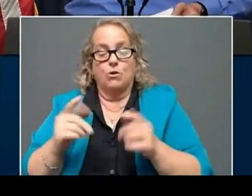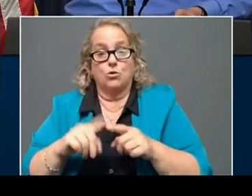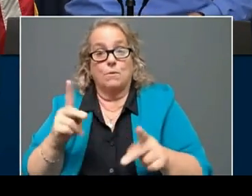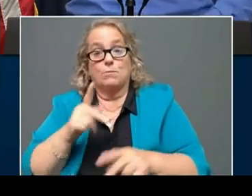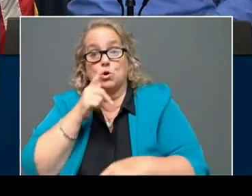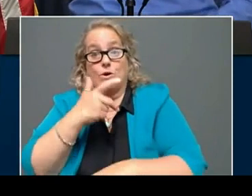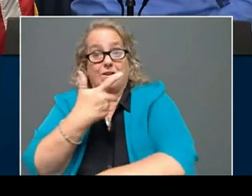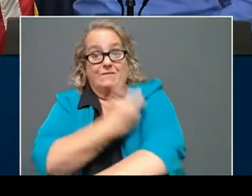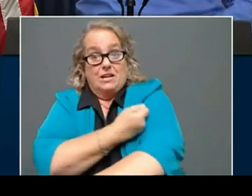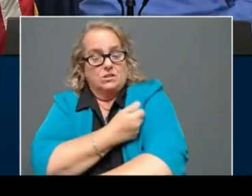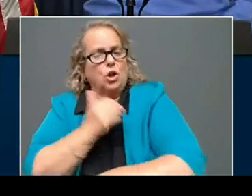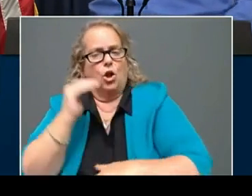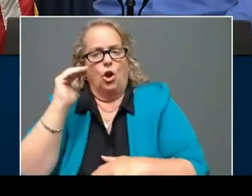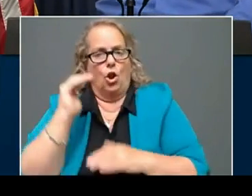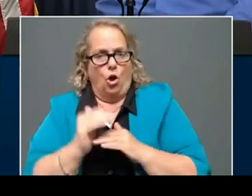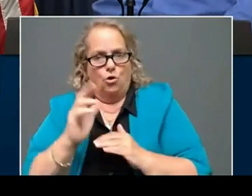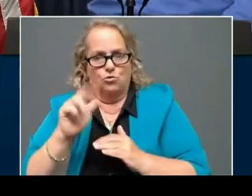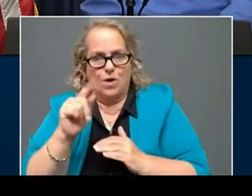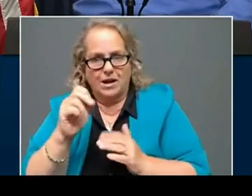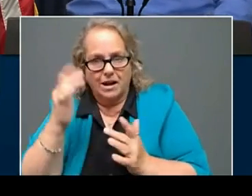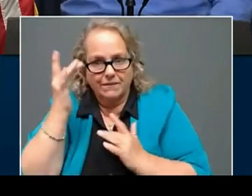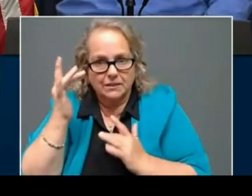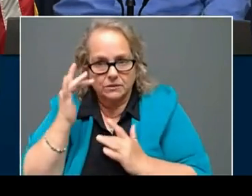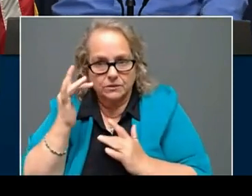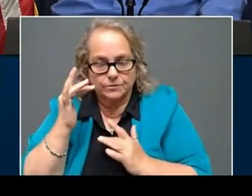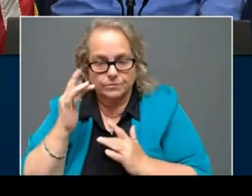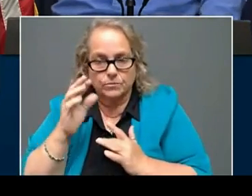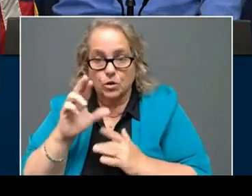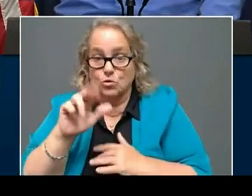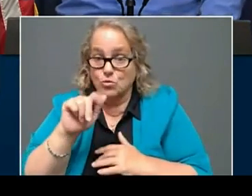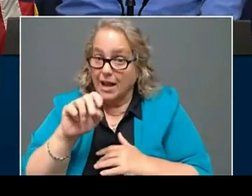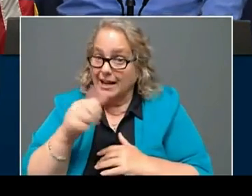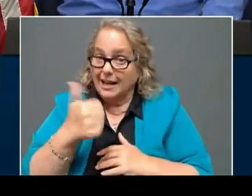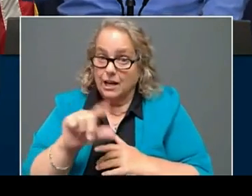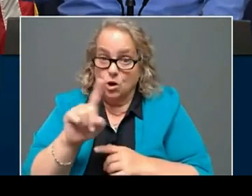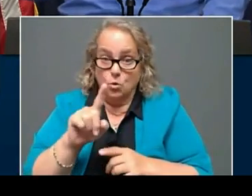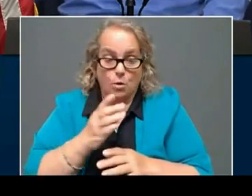lower rate is. So the rate goes anywhere from 4-8 times risk reduction.